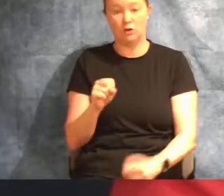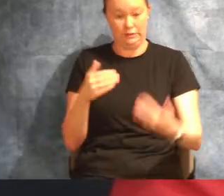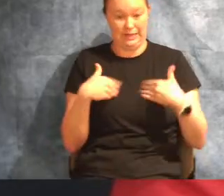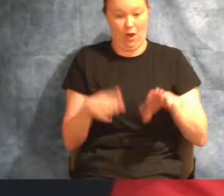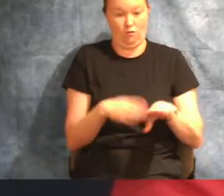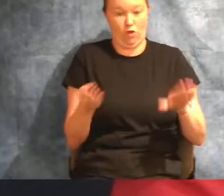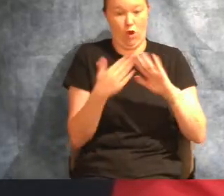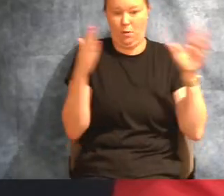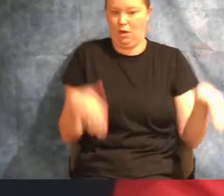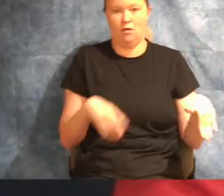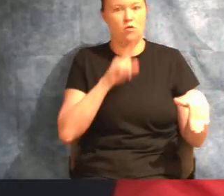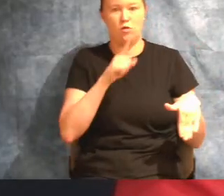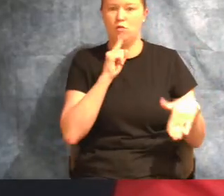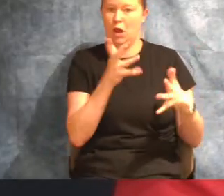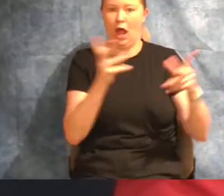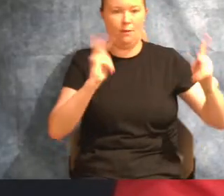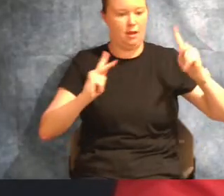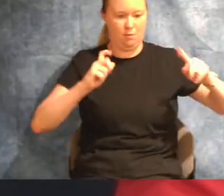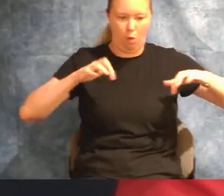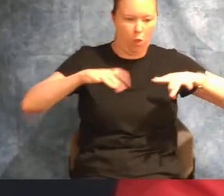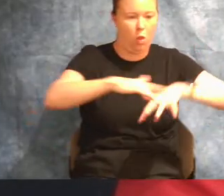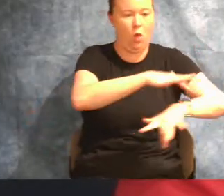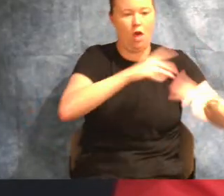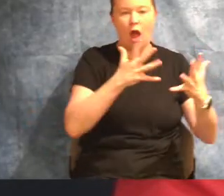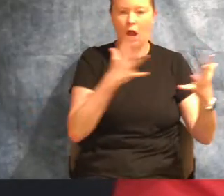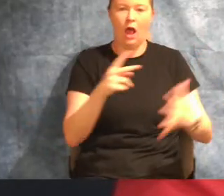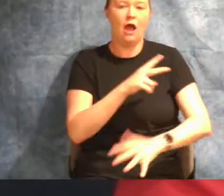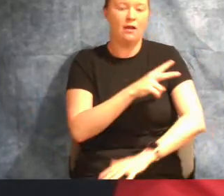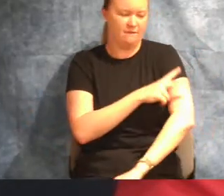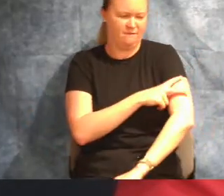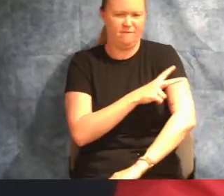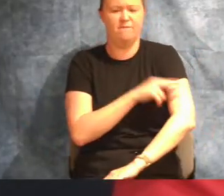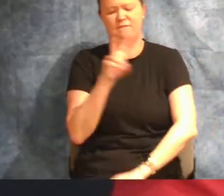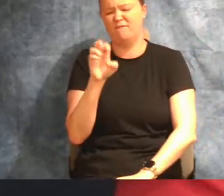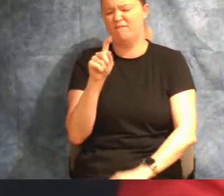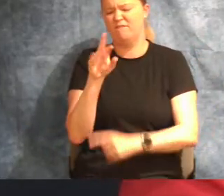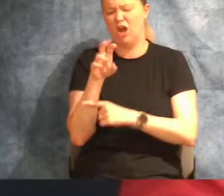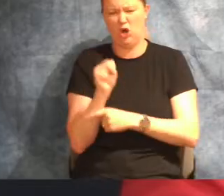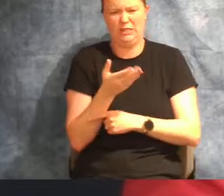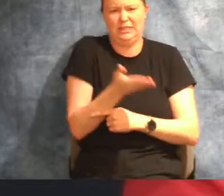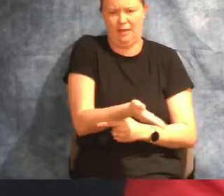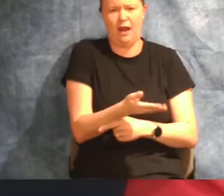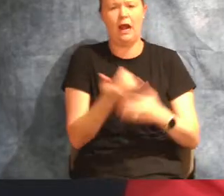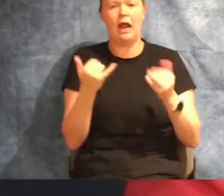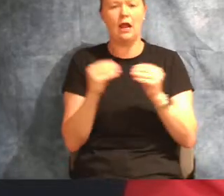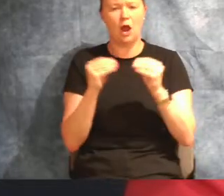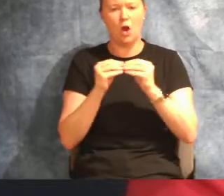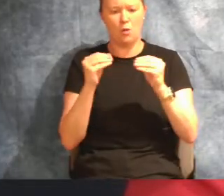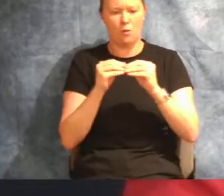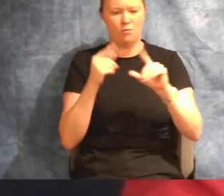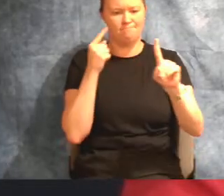It was packed. lots of veterans that were there and now we have a more holistic approach because